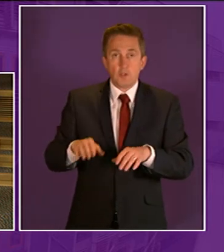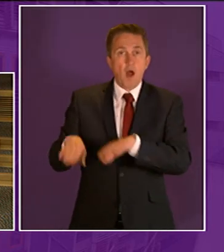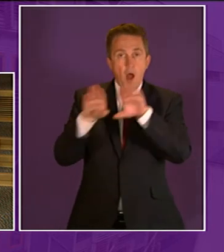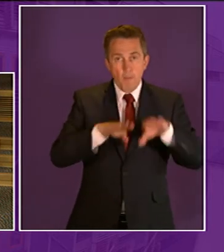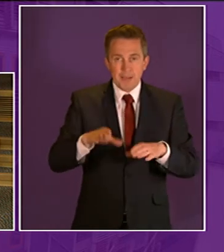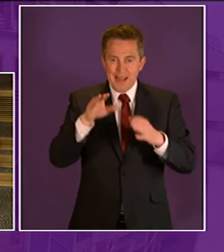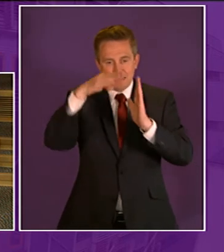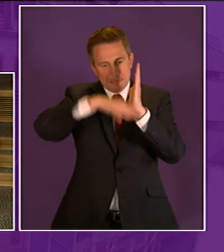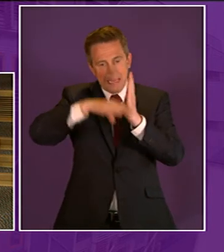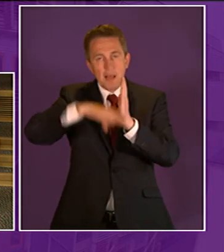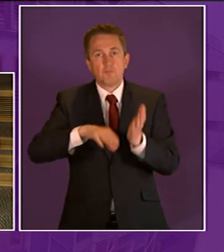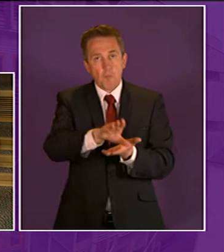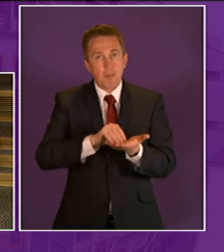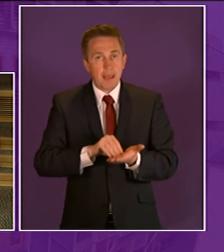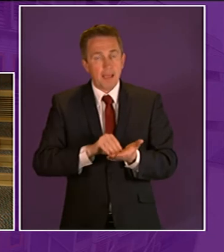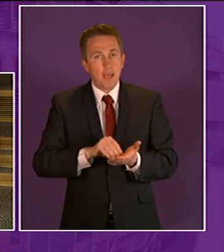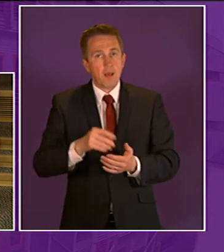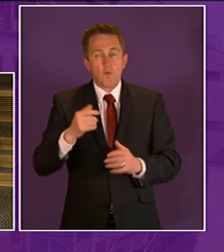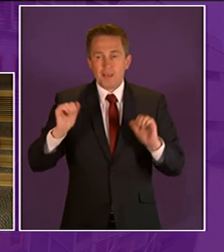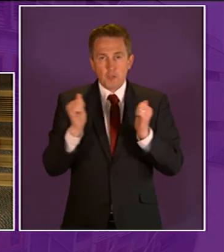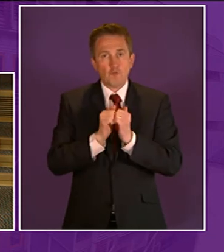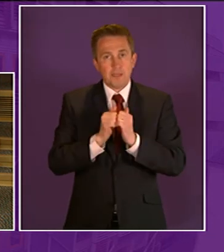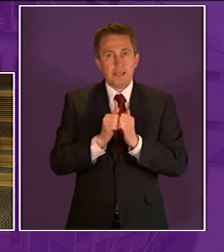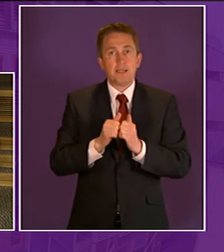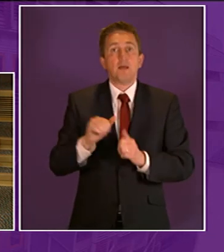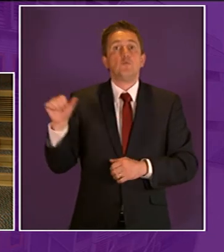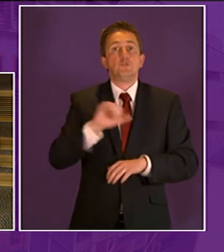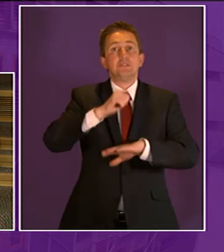We agreed that that would best be delivered by a system of national bargaining that rightly